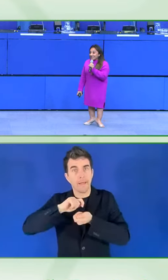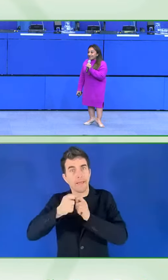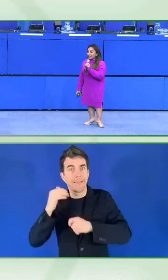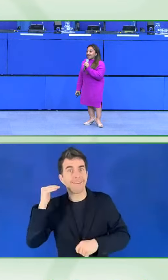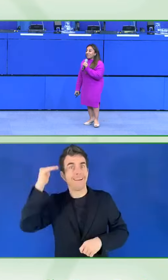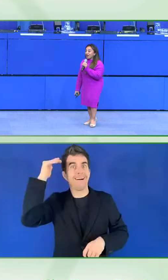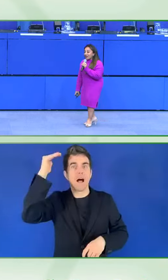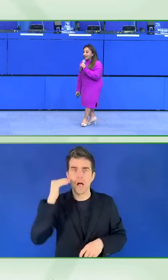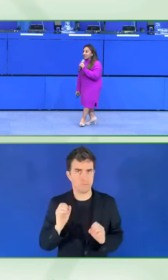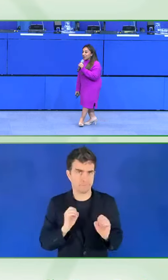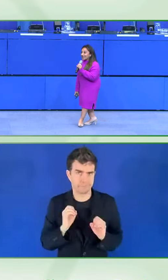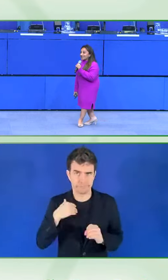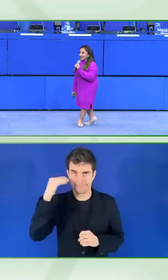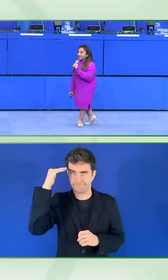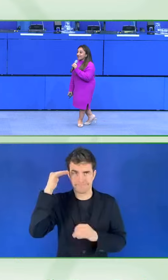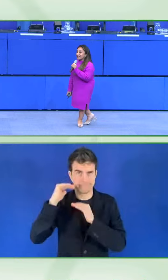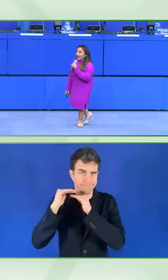outside the box every day.